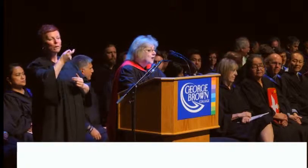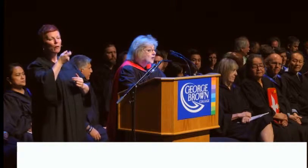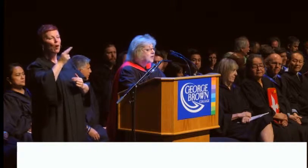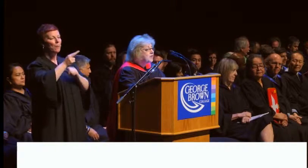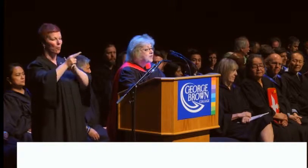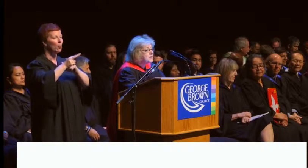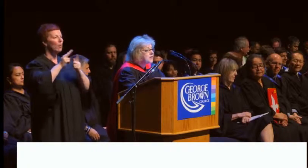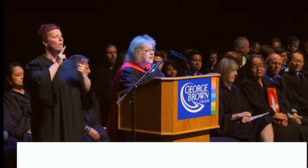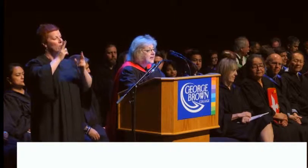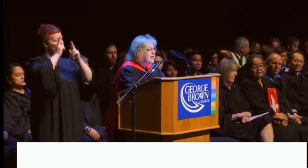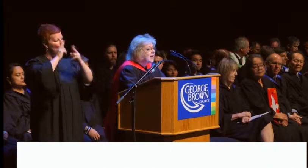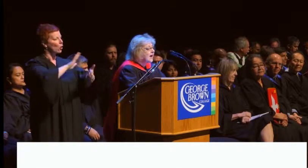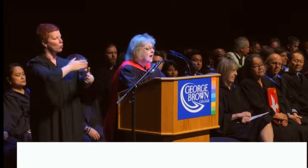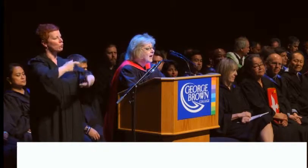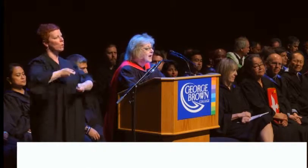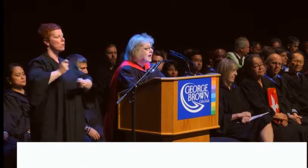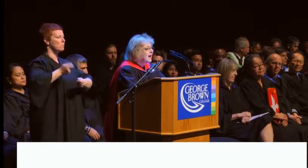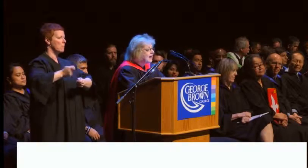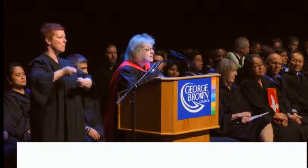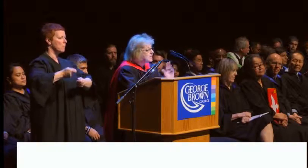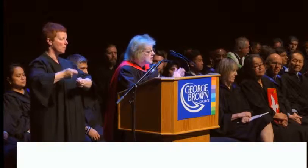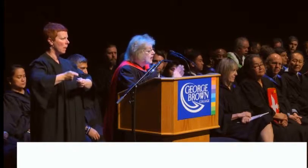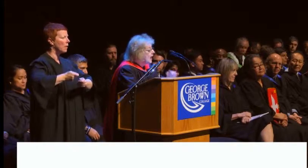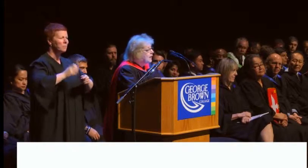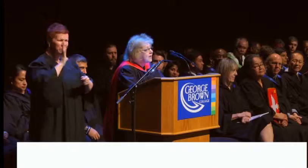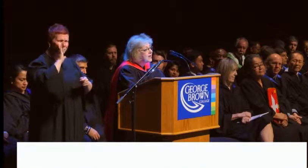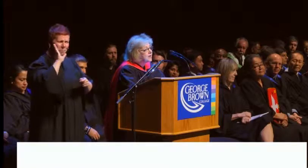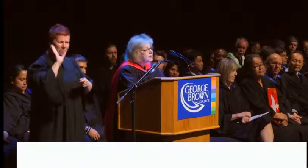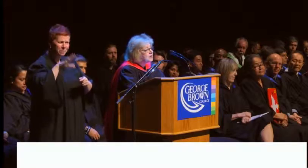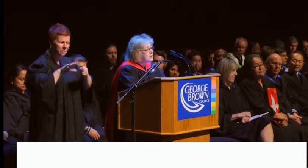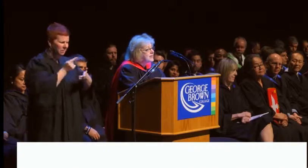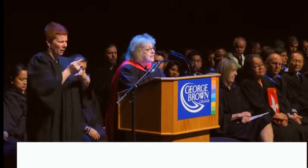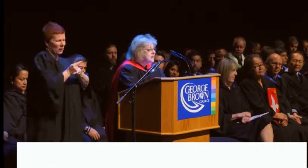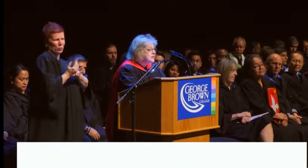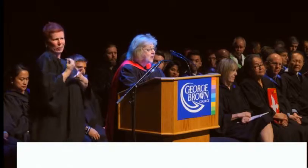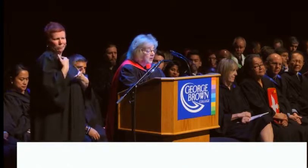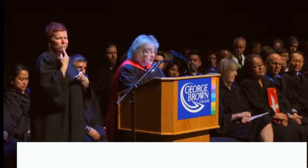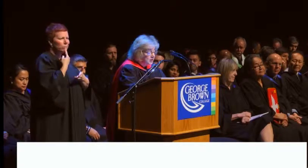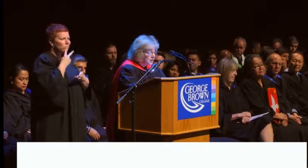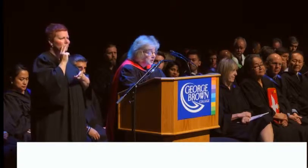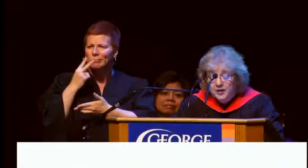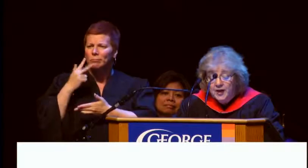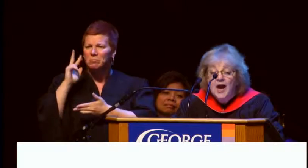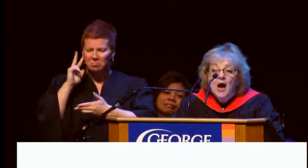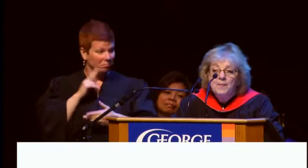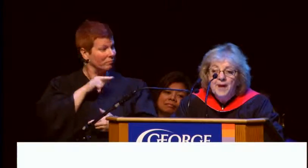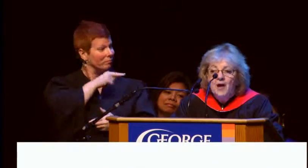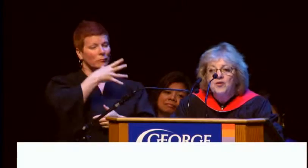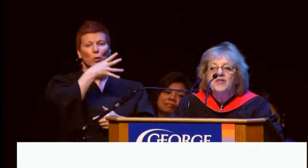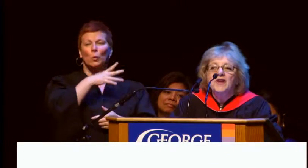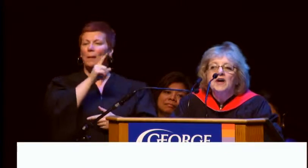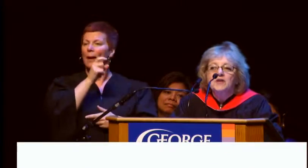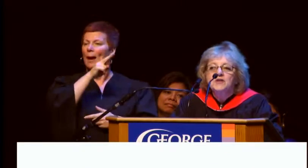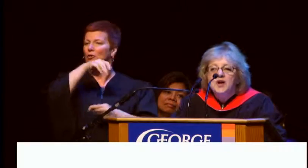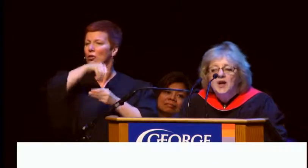EARLIER THIS WEEK, I ASKED OUR ELDER-IN-RESIDENCE, PAULINE SHIRT, ABOUT THE HONOUR SONG --